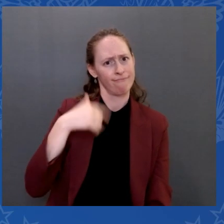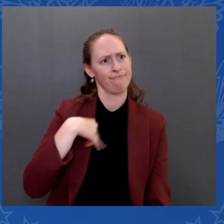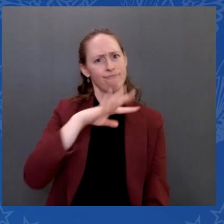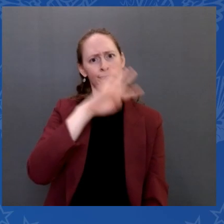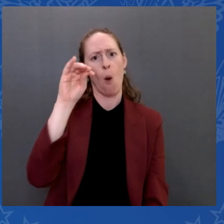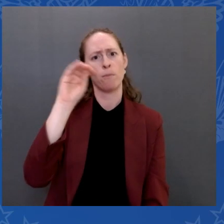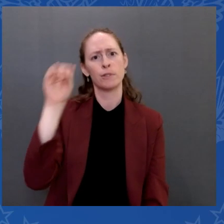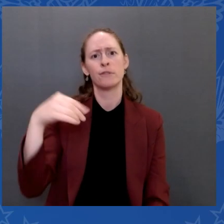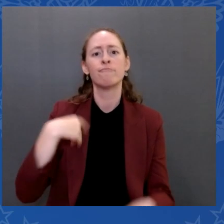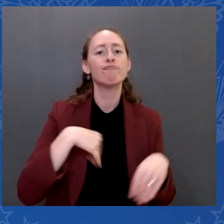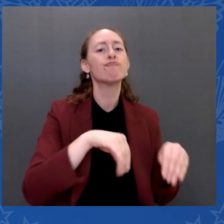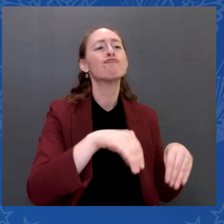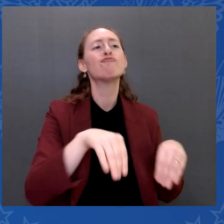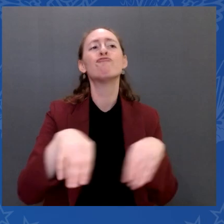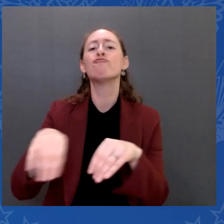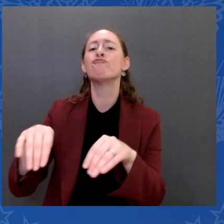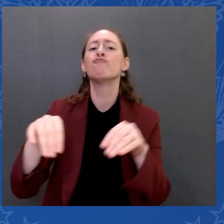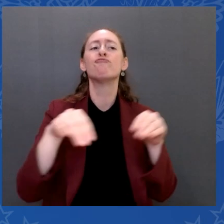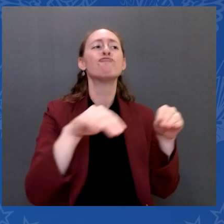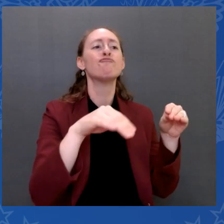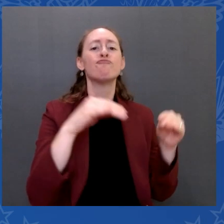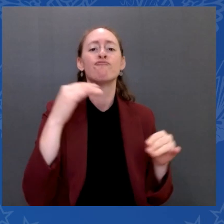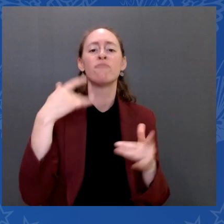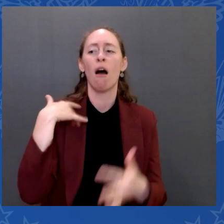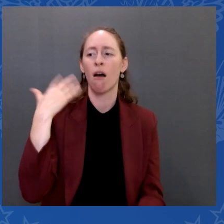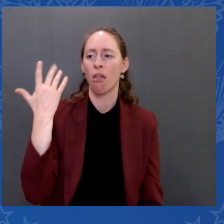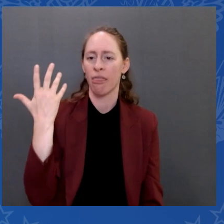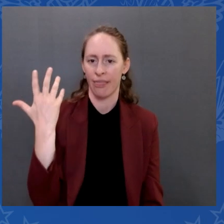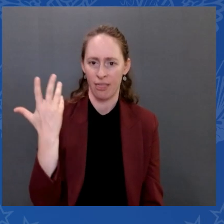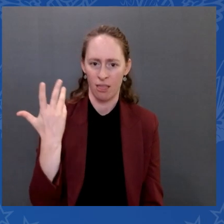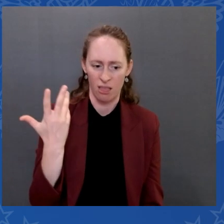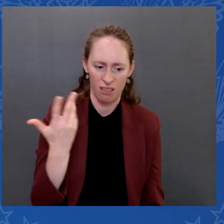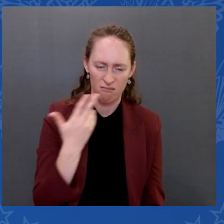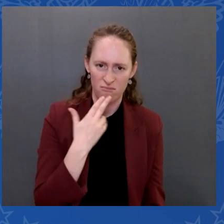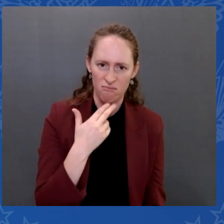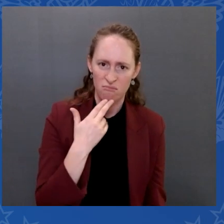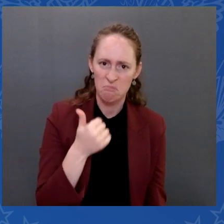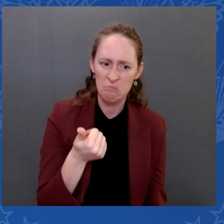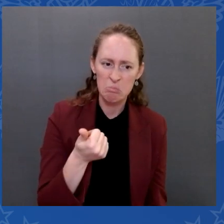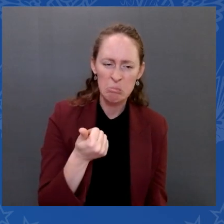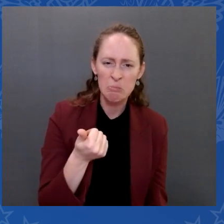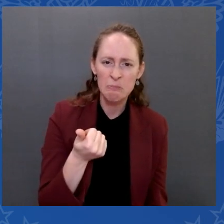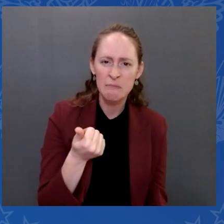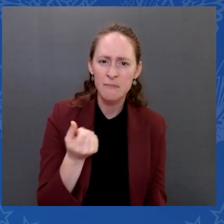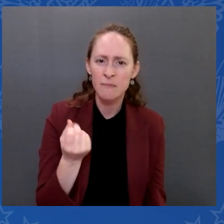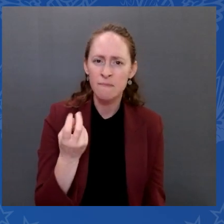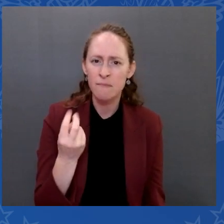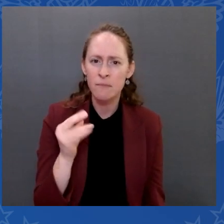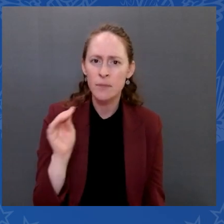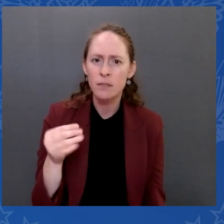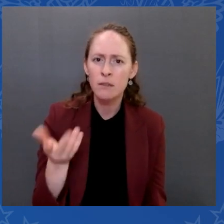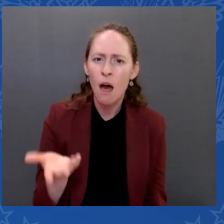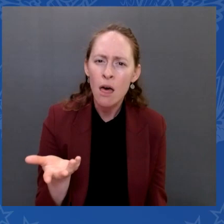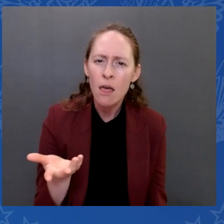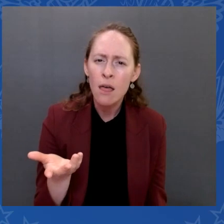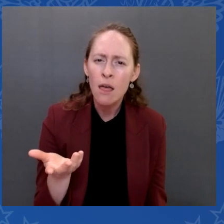we make essentially none of the leading-edge chips, and we're utterly dependent upon Taiwan